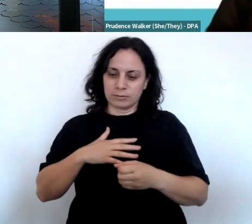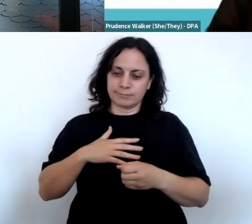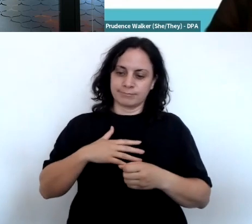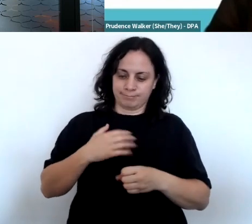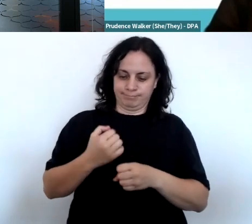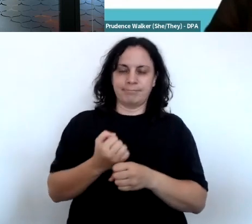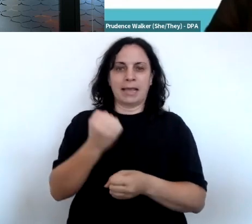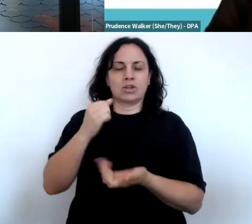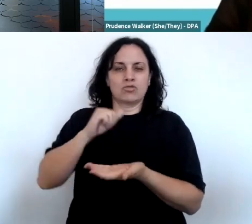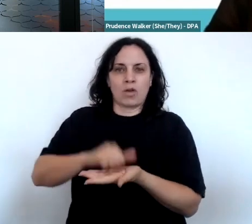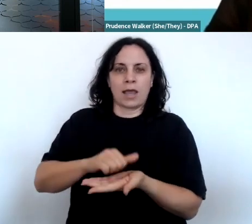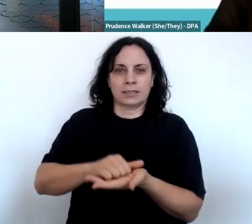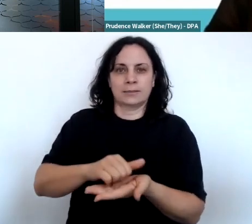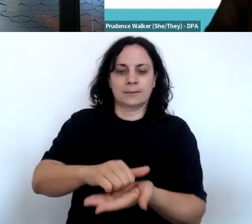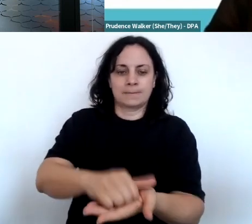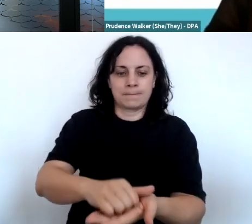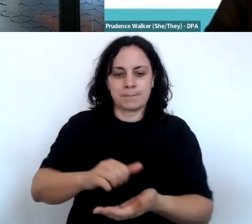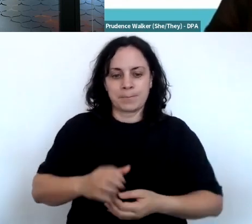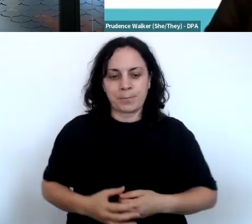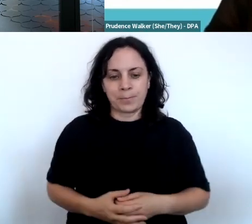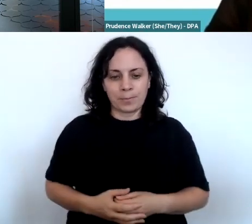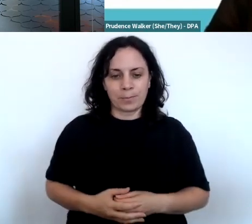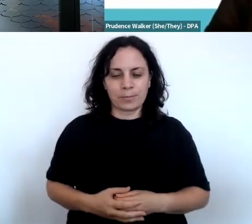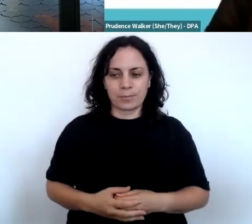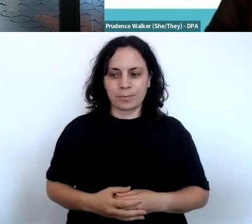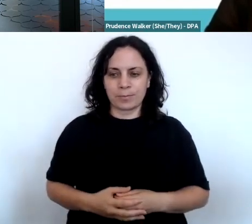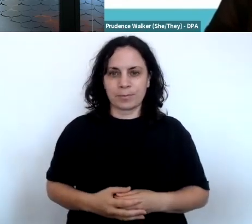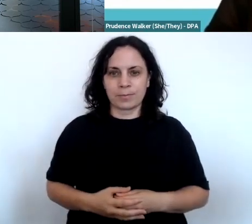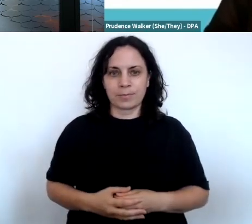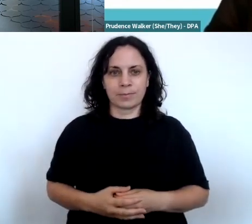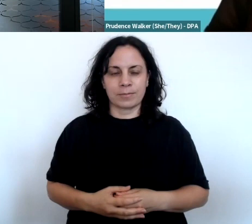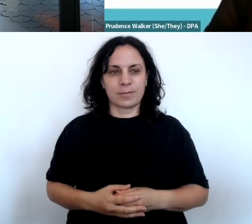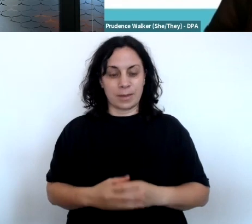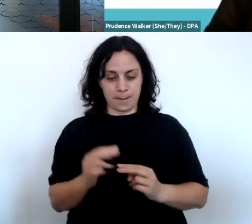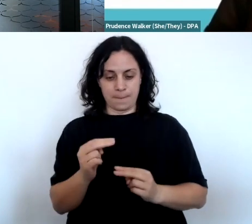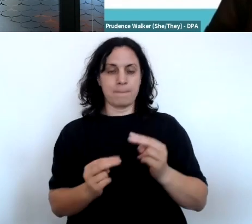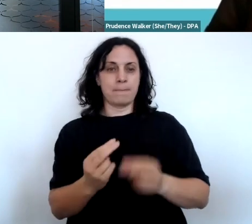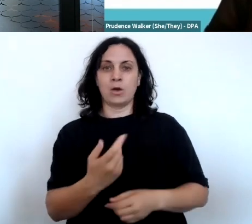You know, doesn’t happen overnight tt takes a long time to build trust and